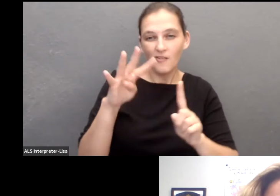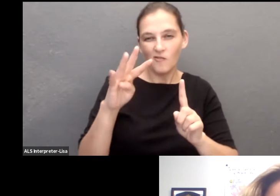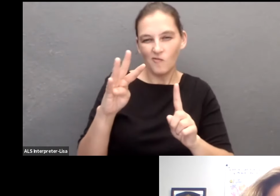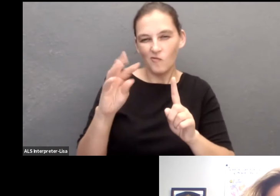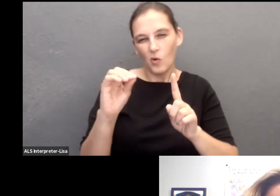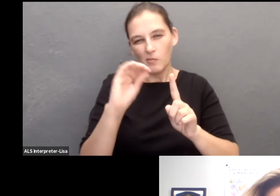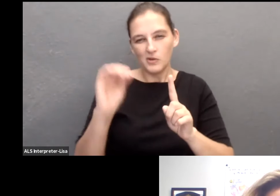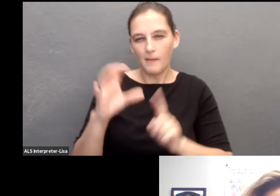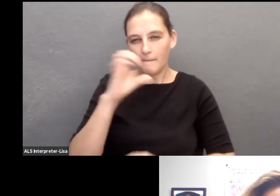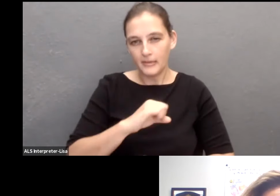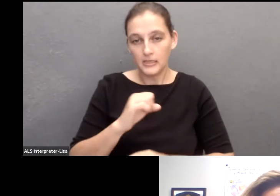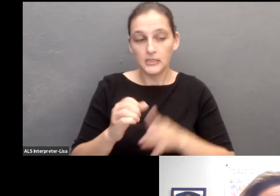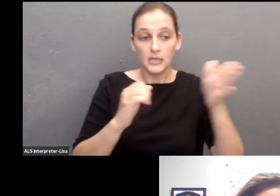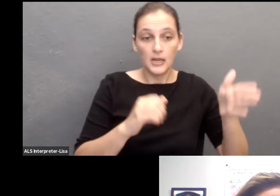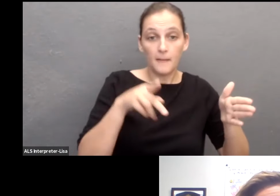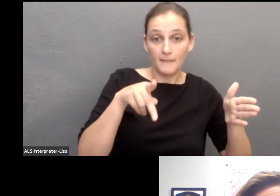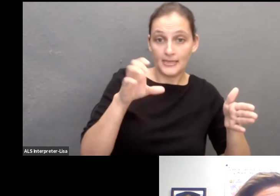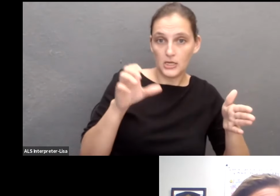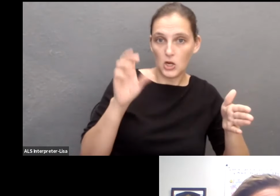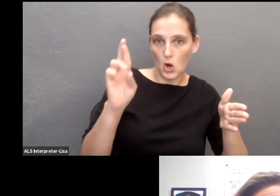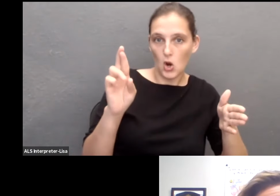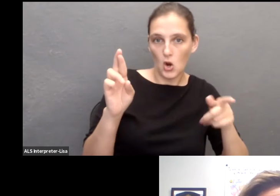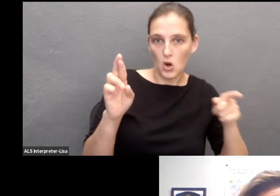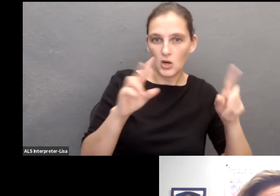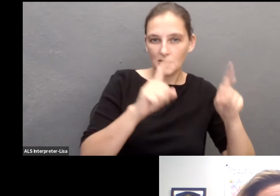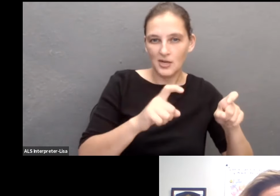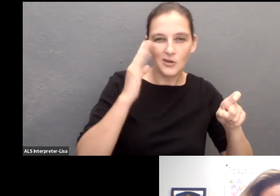And then your PCR tests so that's the test that you do, and it goes to a lab and they